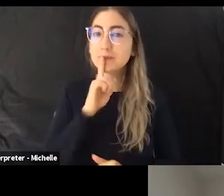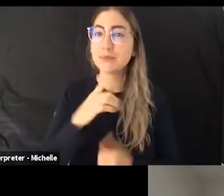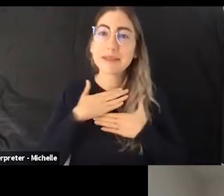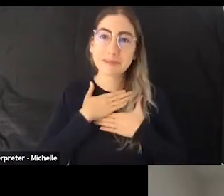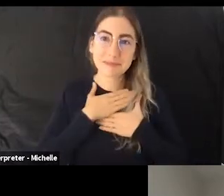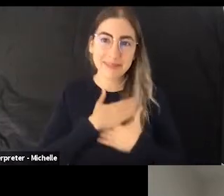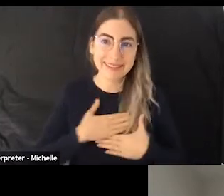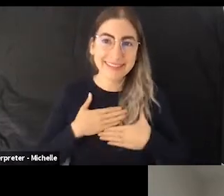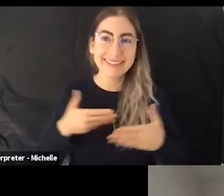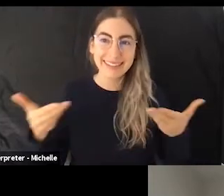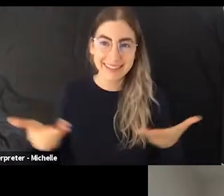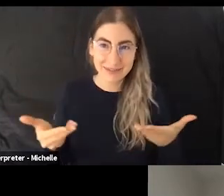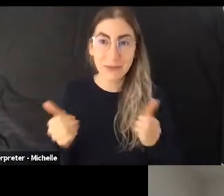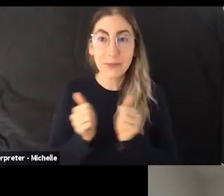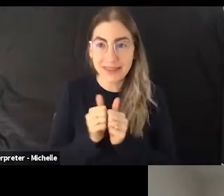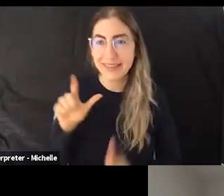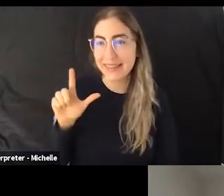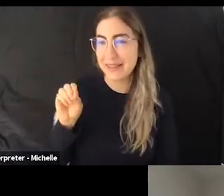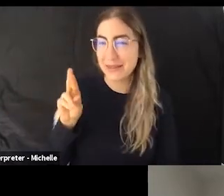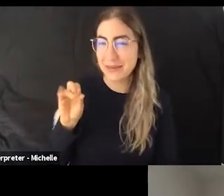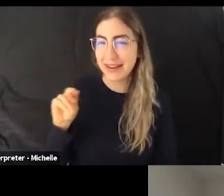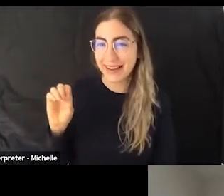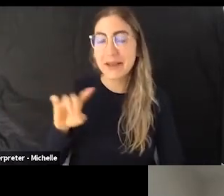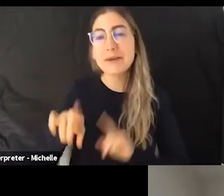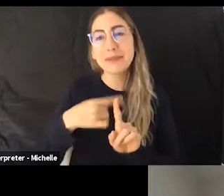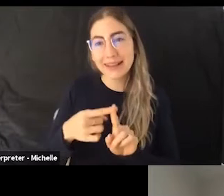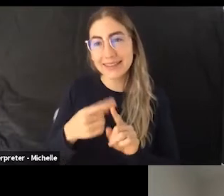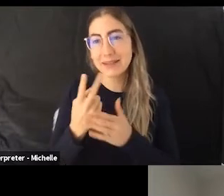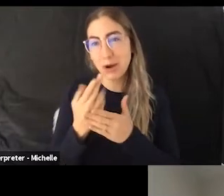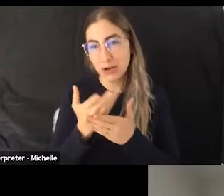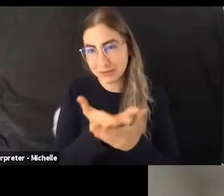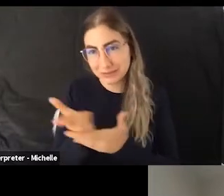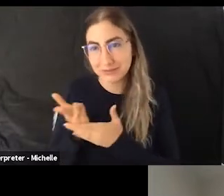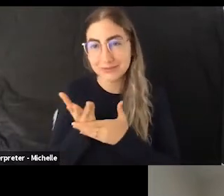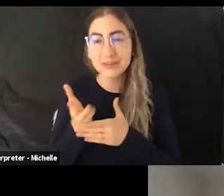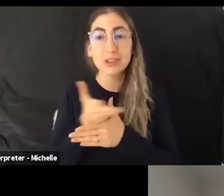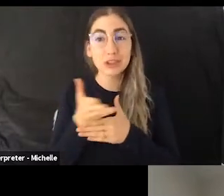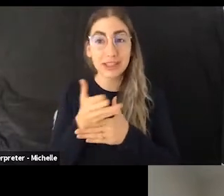I'M REALLY PLEASED TO BE HERE WITH LORIENNE AND OUR PARTNERS PARTNERS TO SHARE SOME OF THE RESULTS OF OUR SURVEY TO SHARE SOME OF THE RESULTS OF OUR SURVEY THAT WAS THAT WAS DISTRIBUTED EARLIER THIS